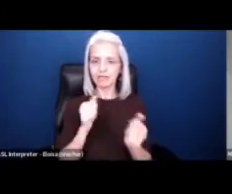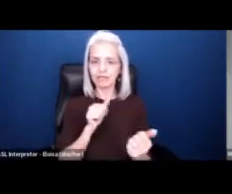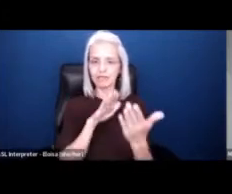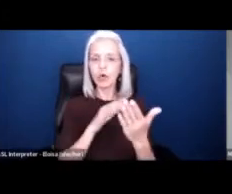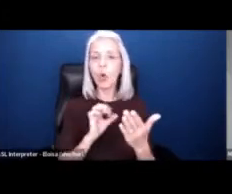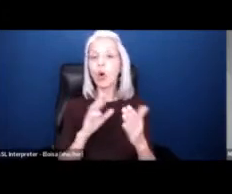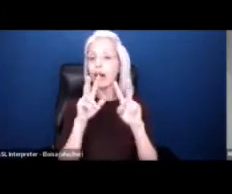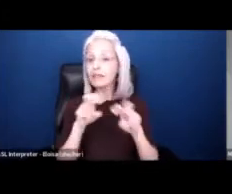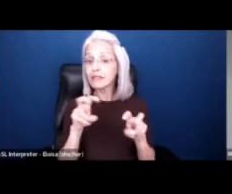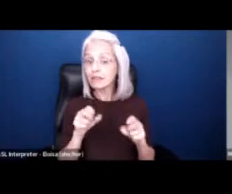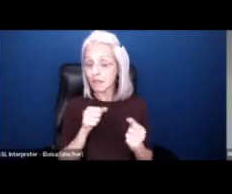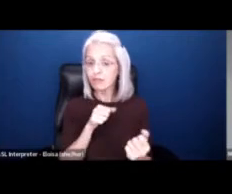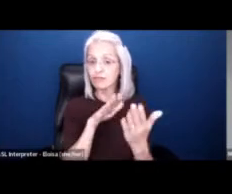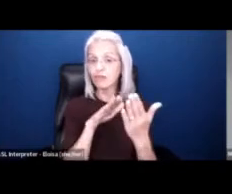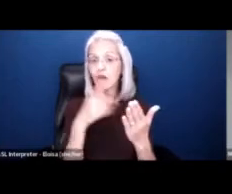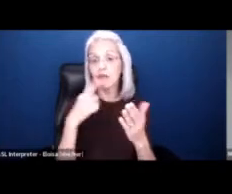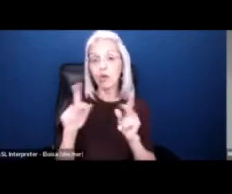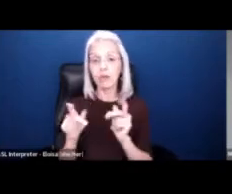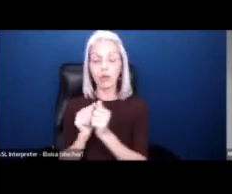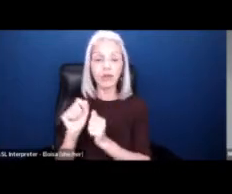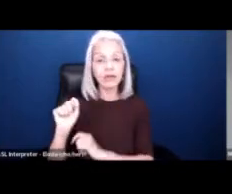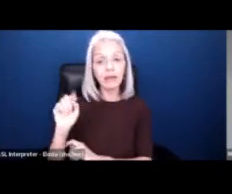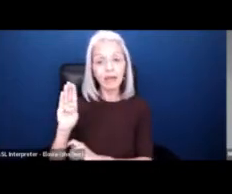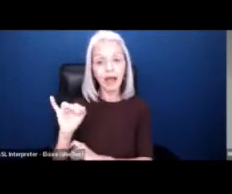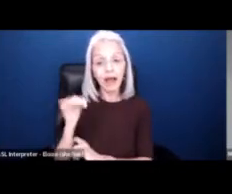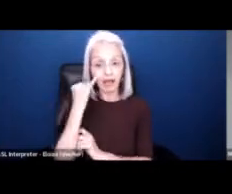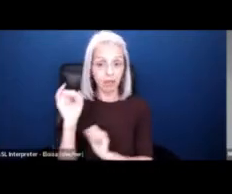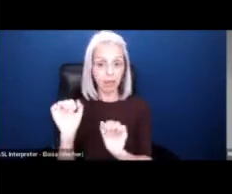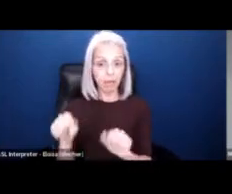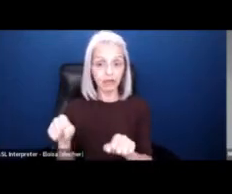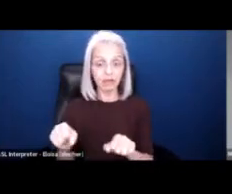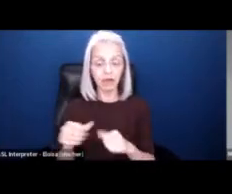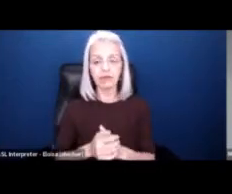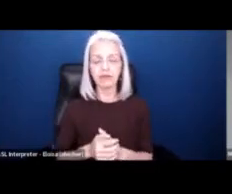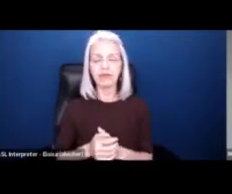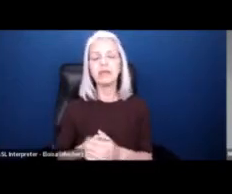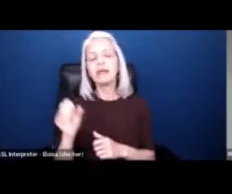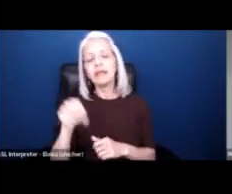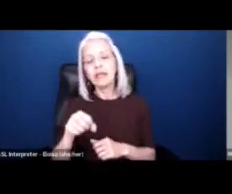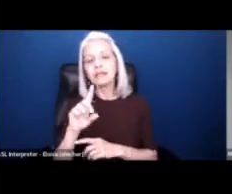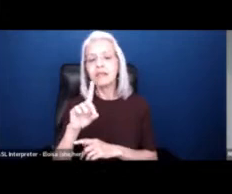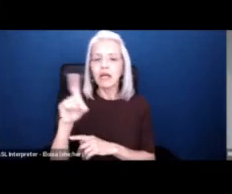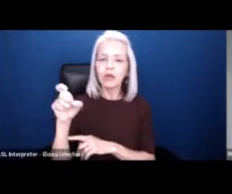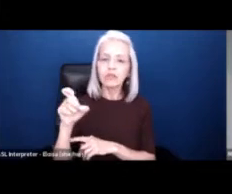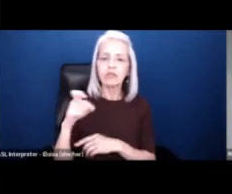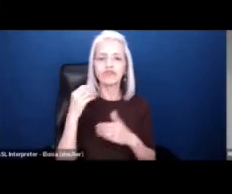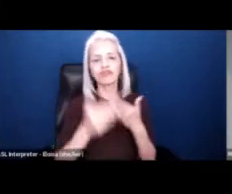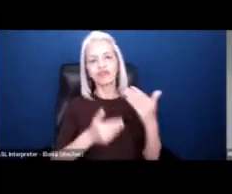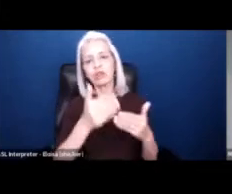for individuals with TBI when possible. Although diagnostic methods and procedures don't generally differ for patients